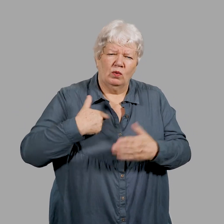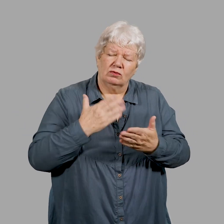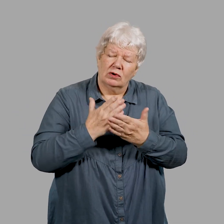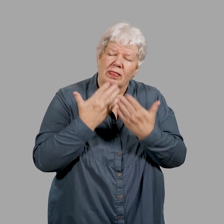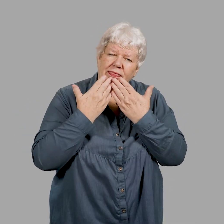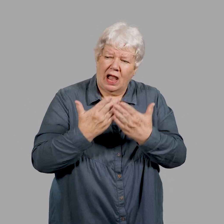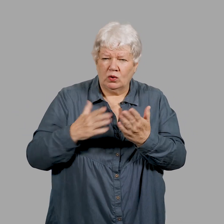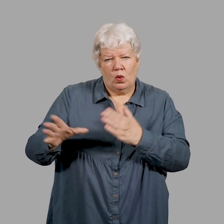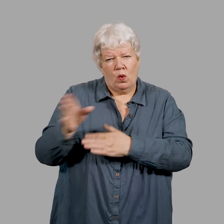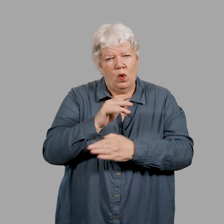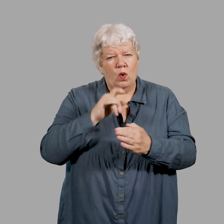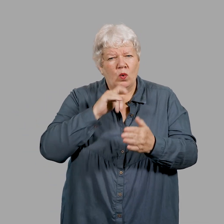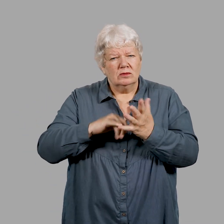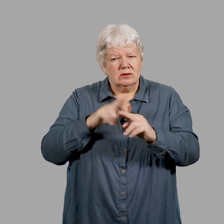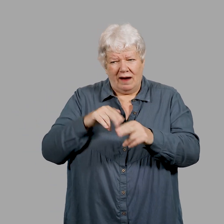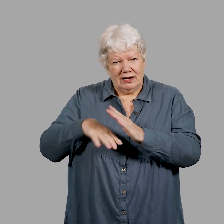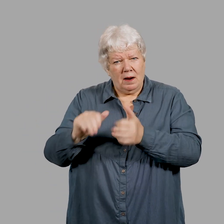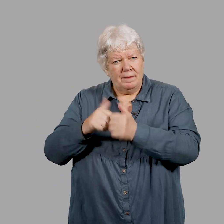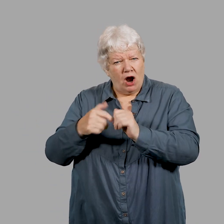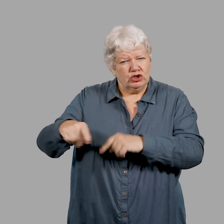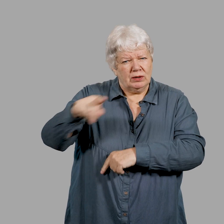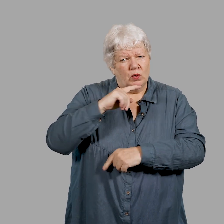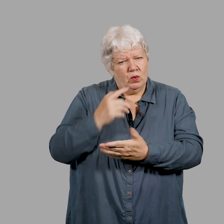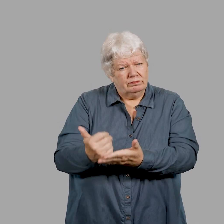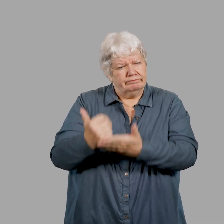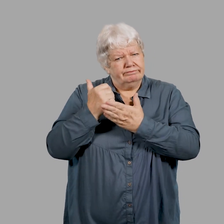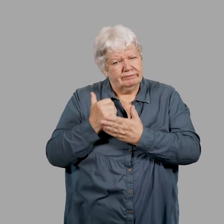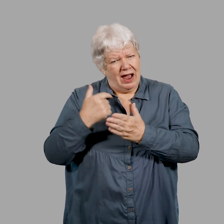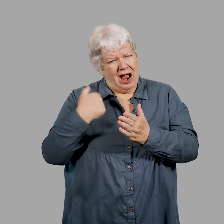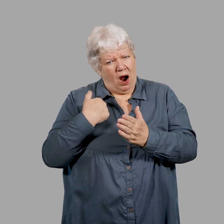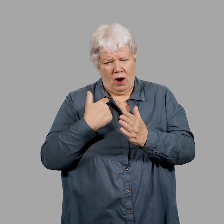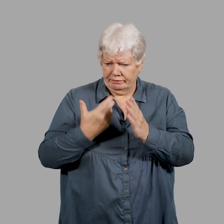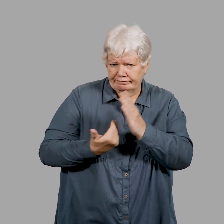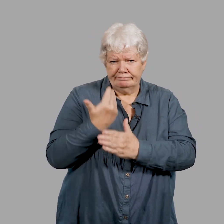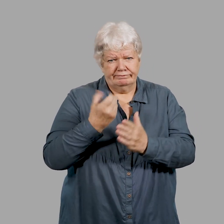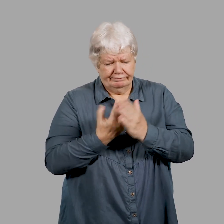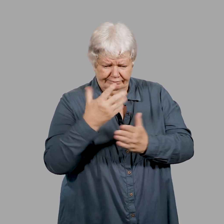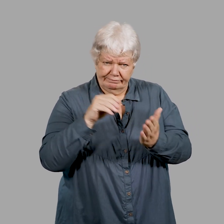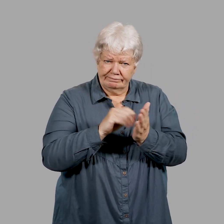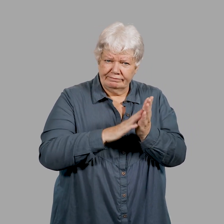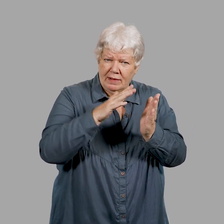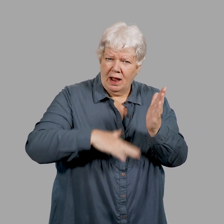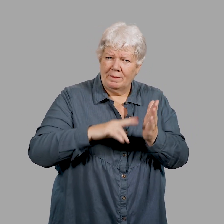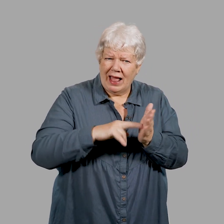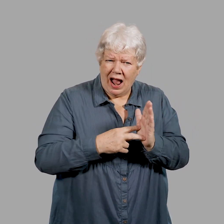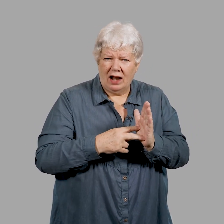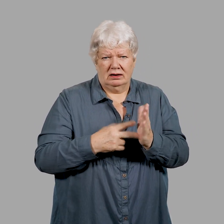We are sincerely grateful to staff across the partnership who have contributed to the development of our BSLP,